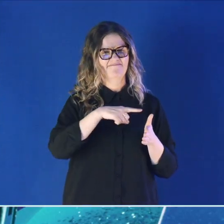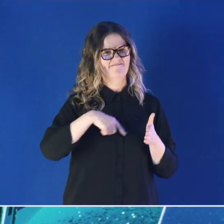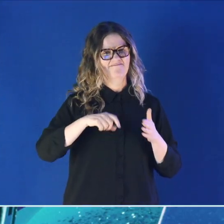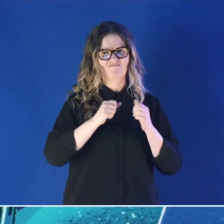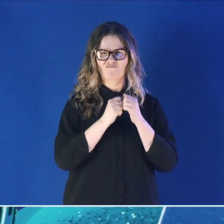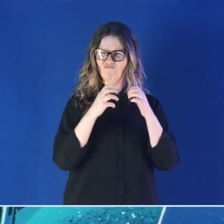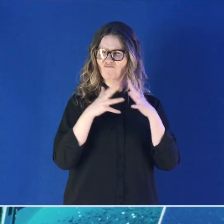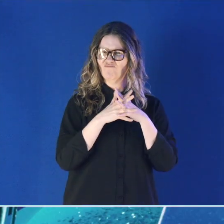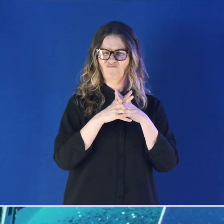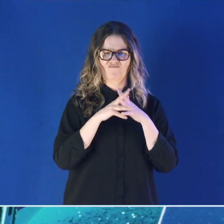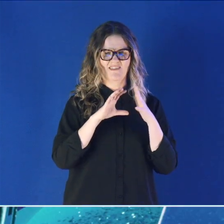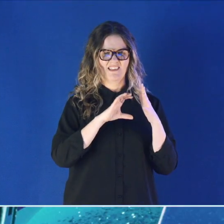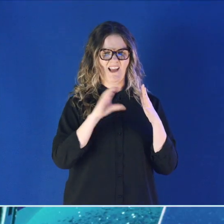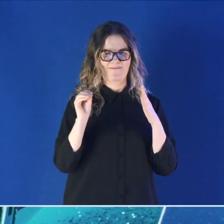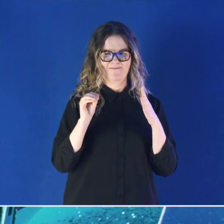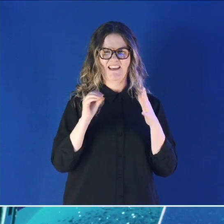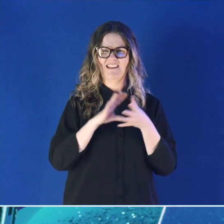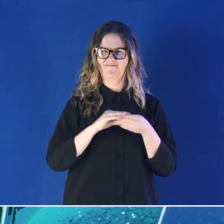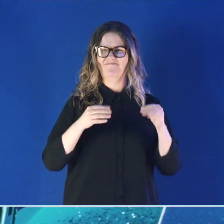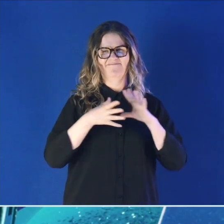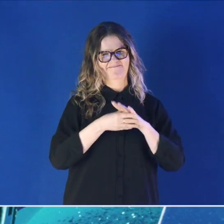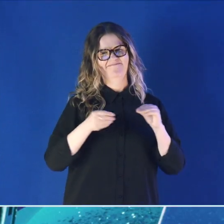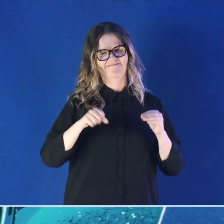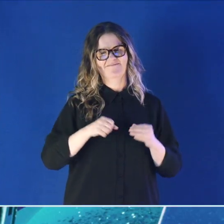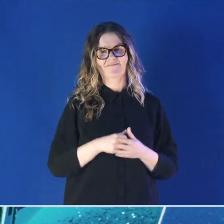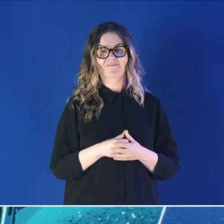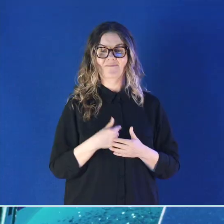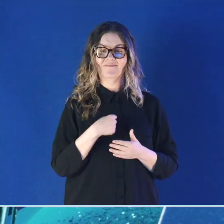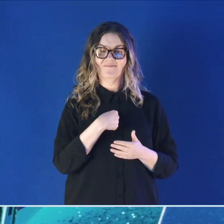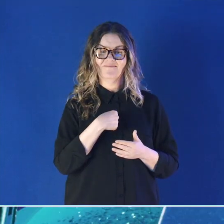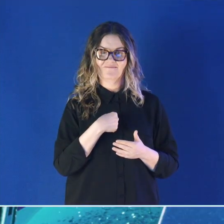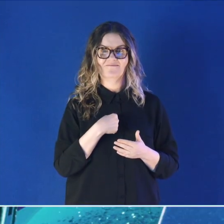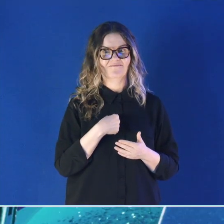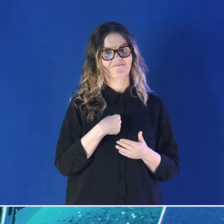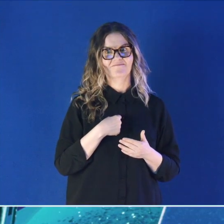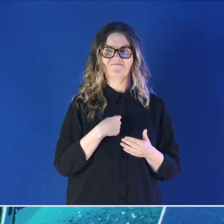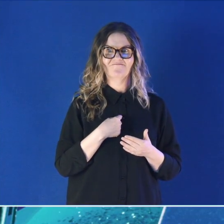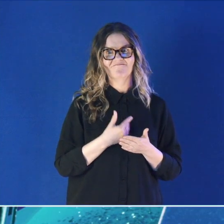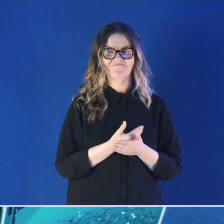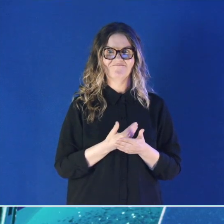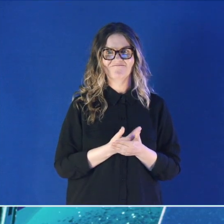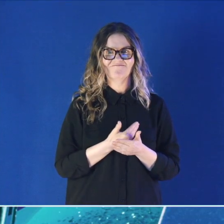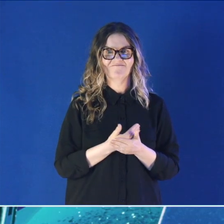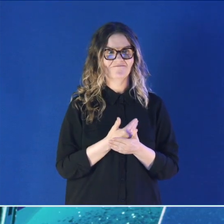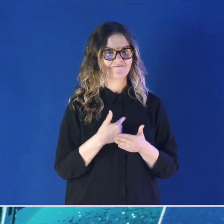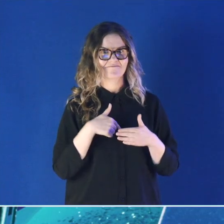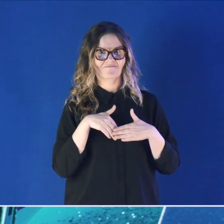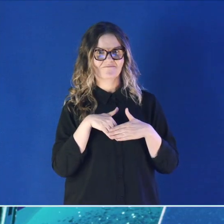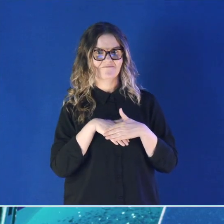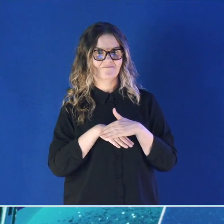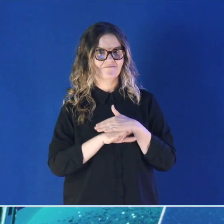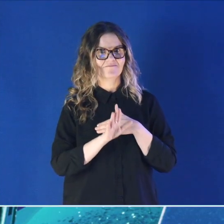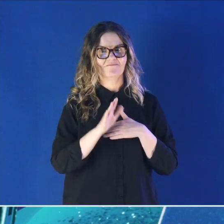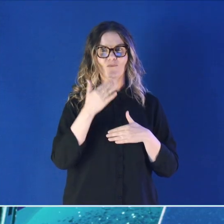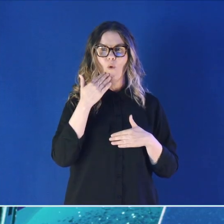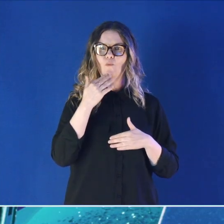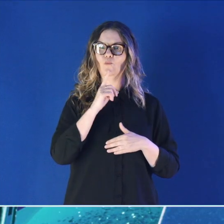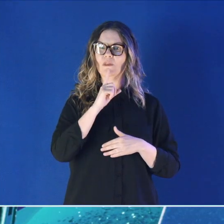to make this transition to the real world. Can we do it? Can we make this a real company? And it was the same month that we graduated